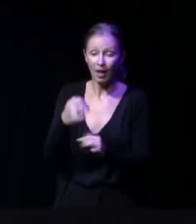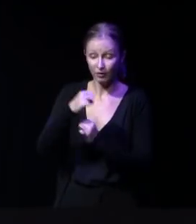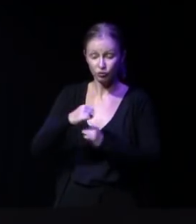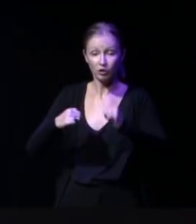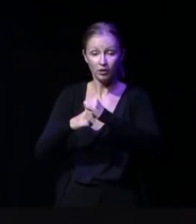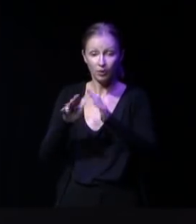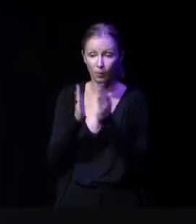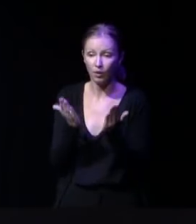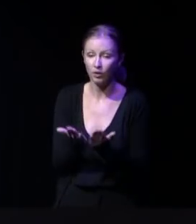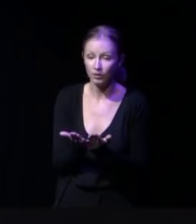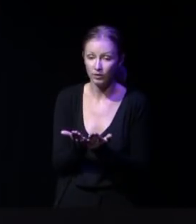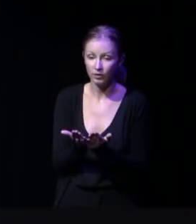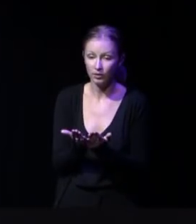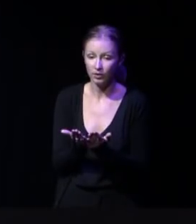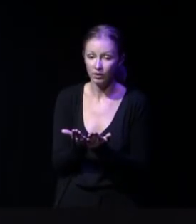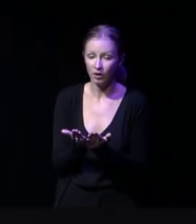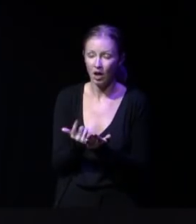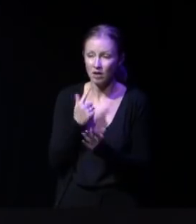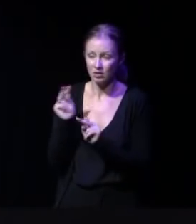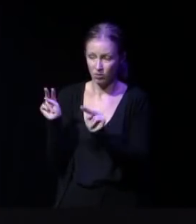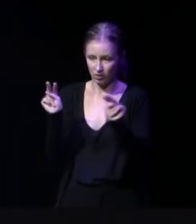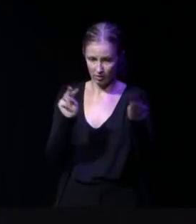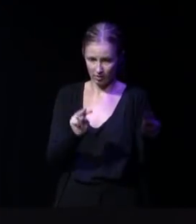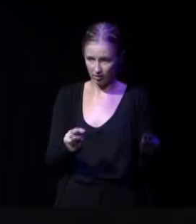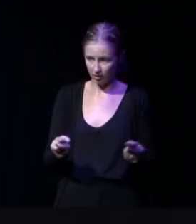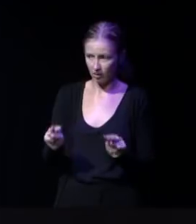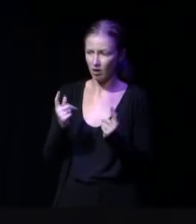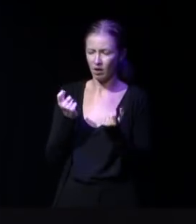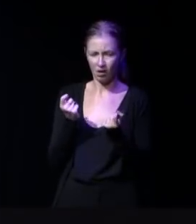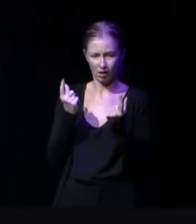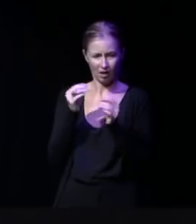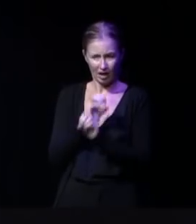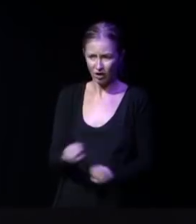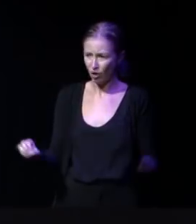We come to understand that no one is really being served.